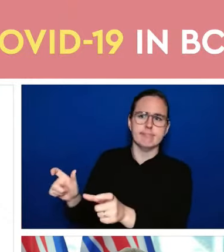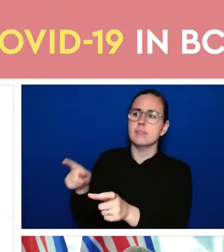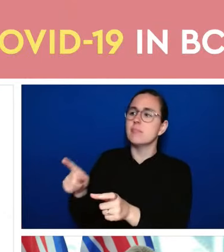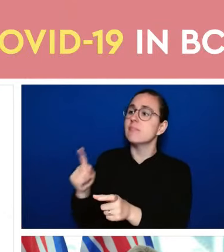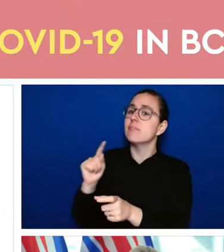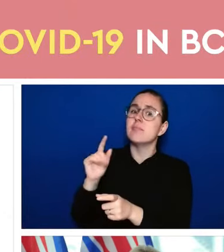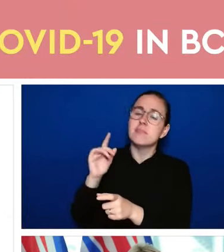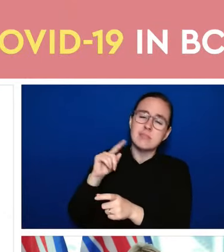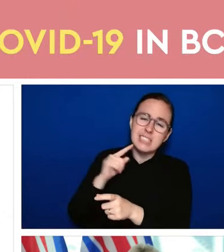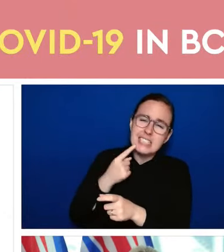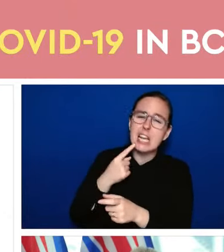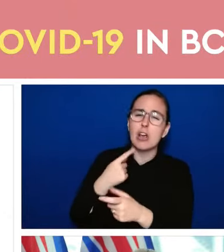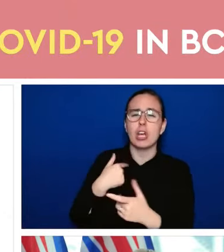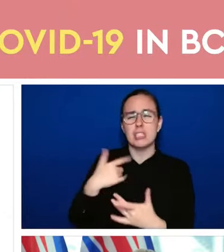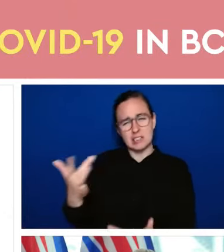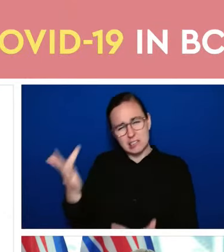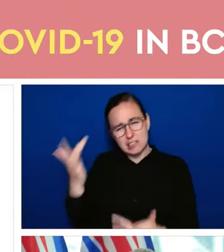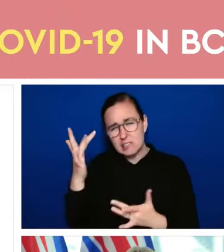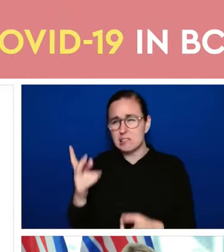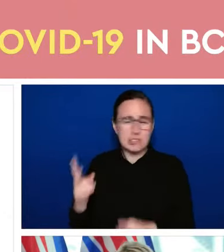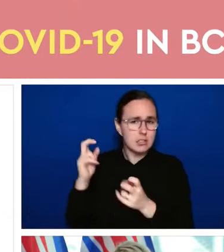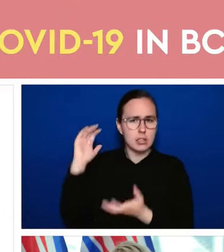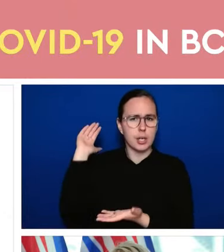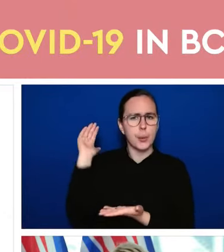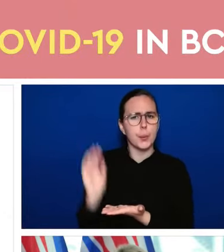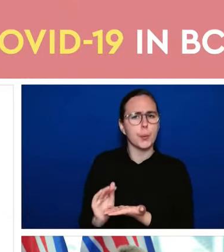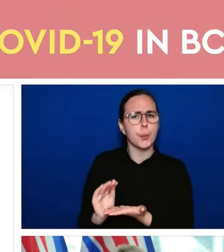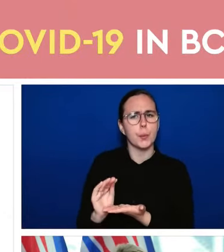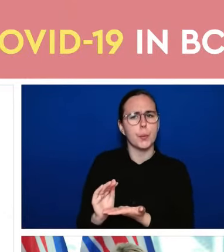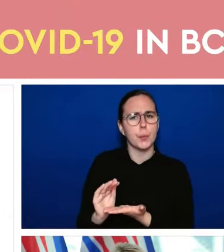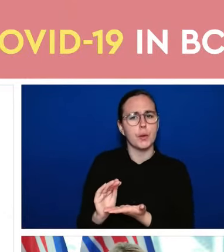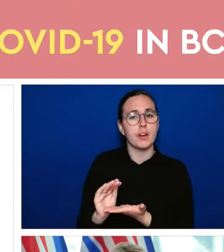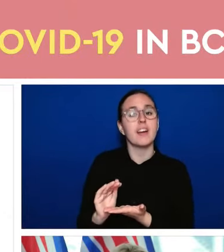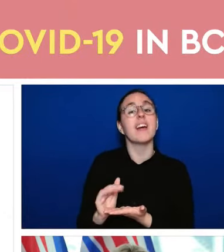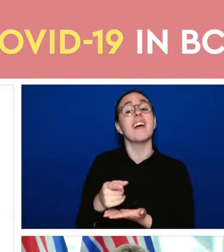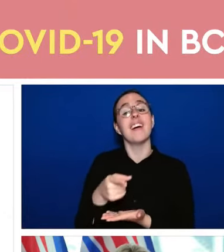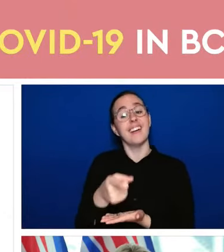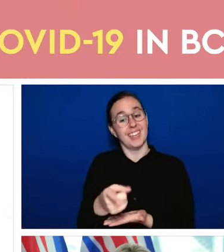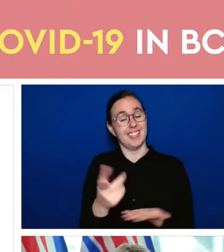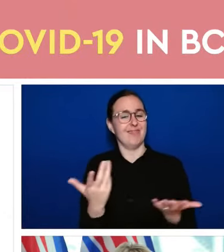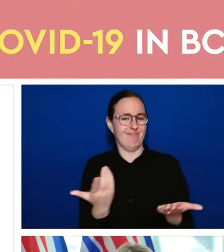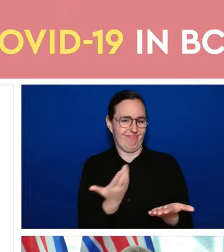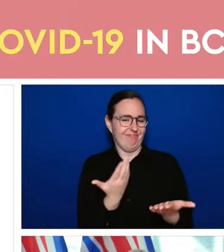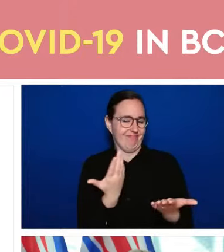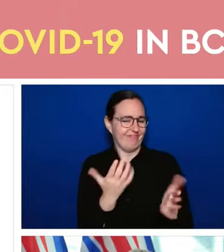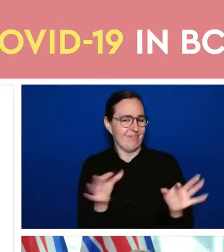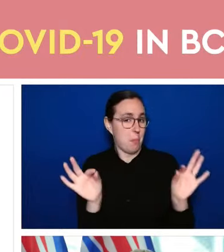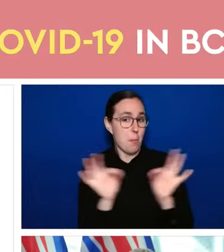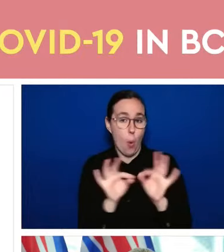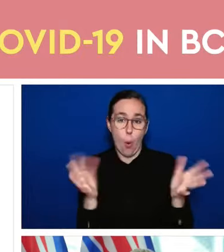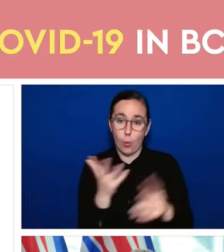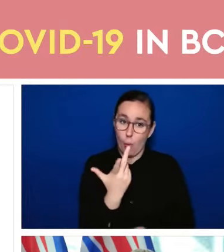importance of keeping vaccination rates high in order health care workers in our